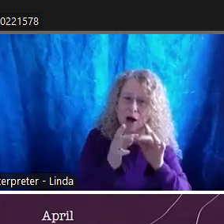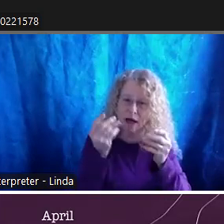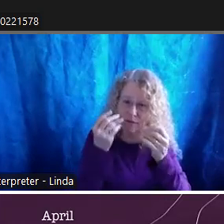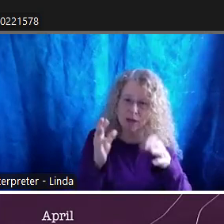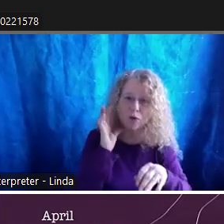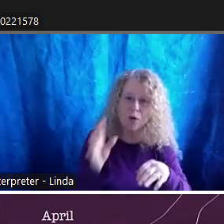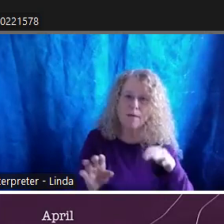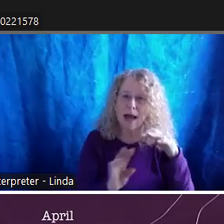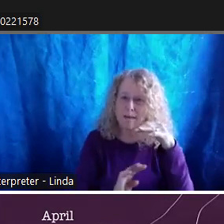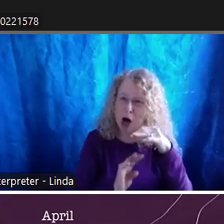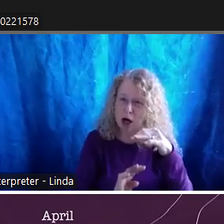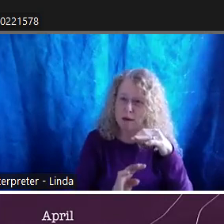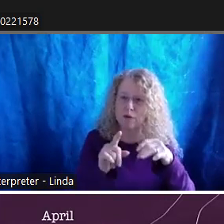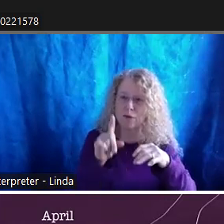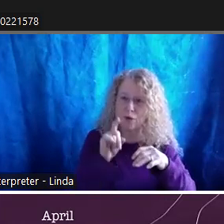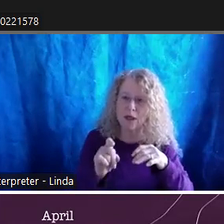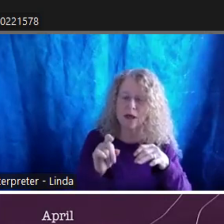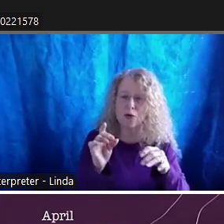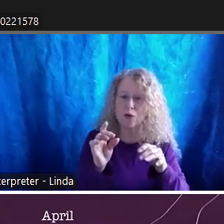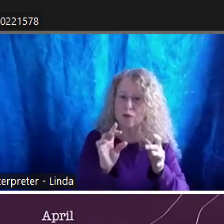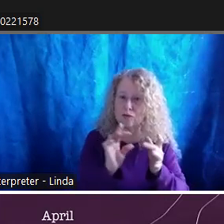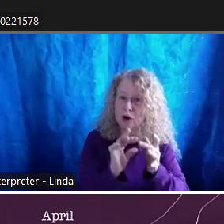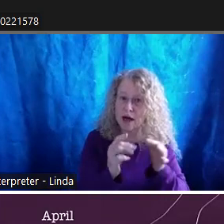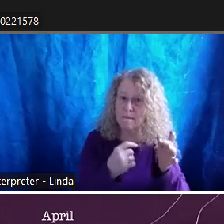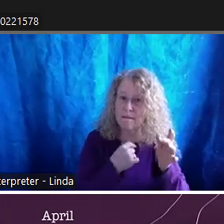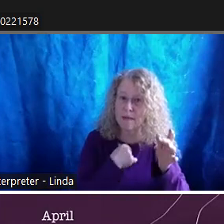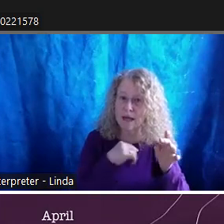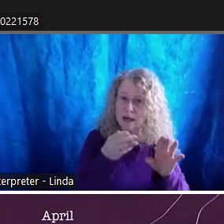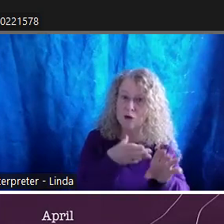IF YOU NEED TO REACH OUT AND SPEAK TO ME DIRECTLY, YOU CAN CLICK ON MY E-MAIL AT THE BOTTOM OF